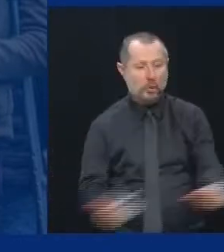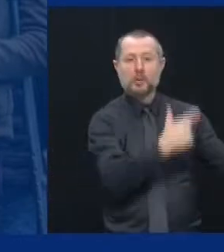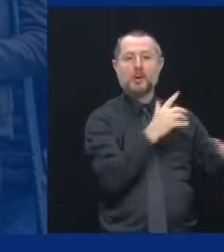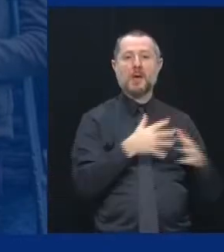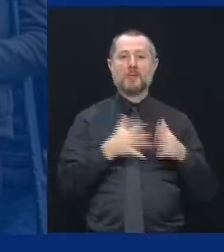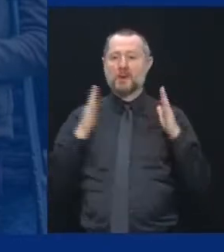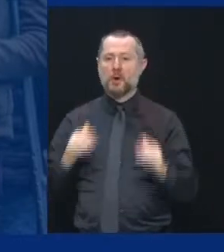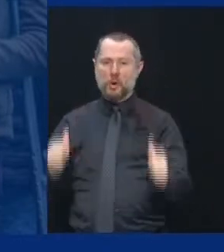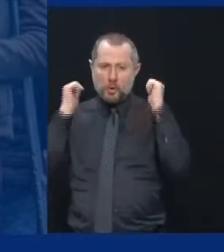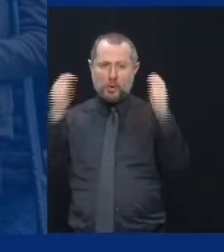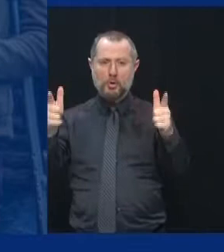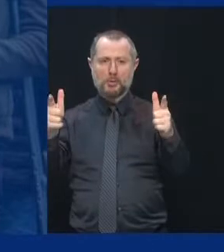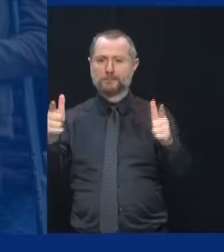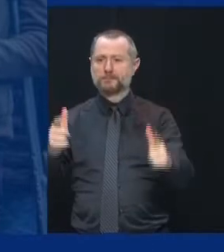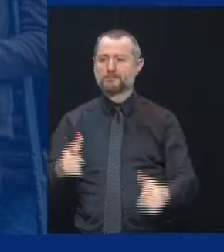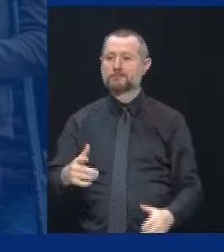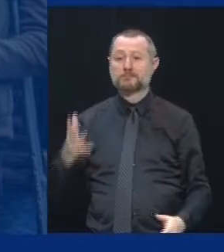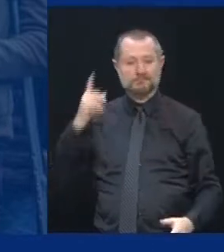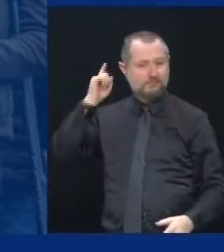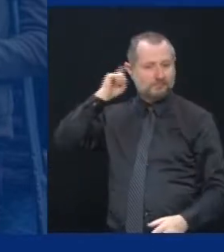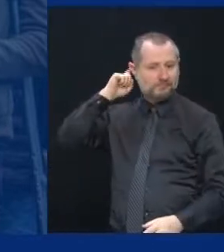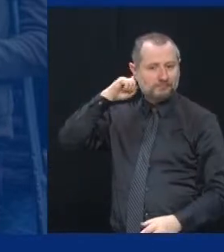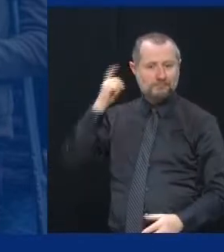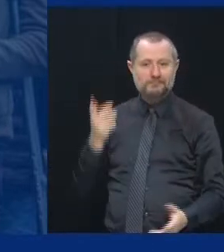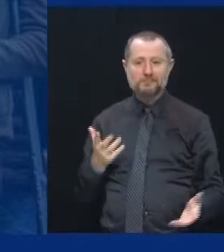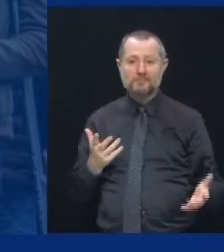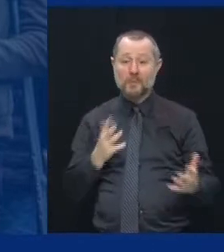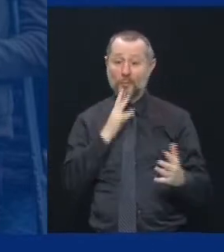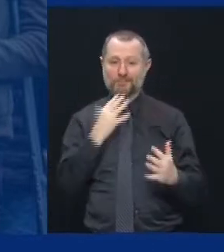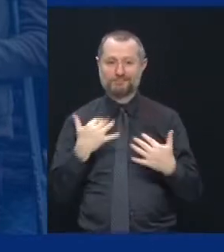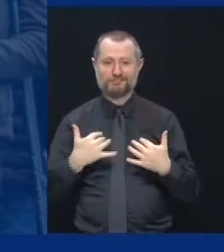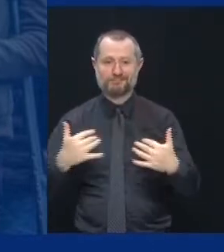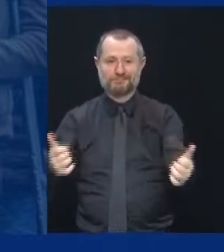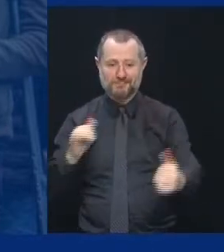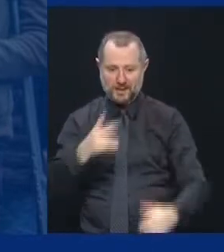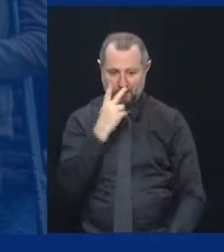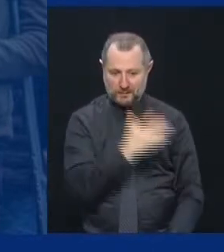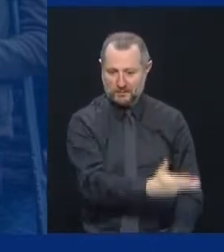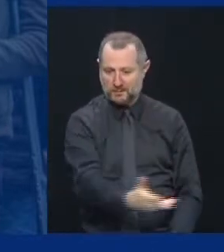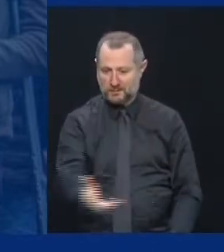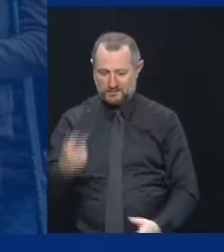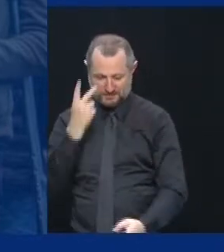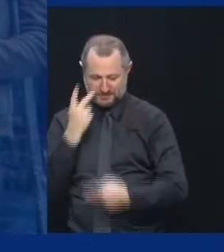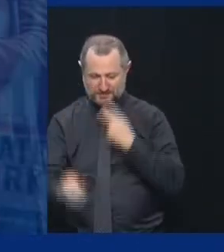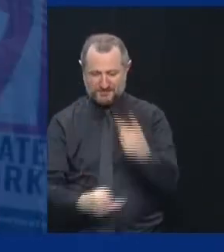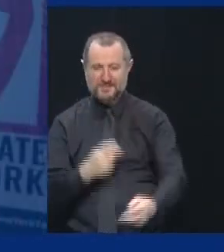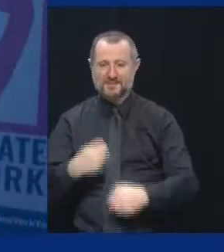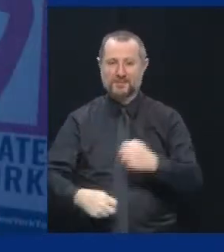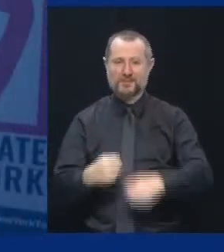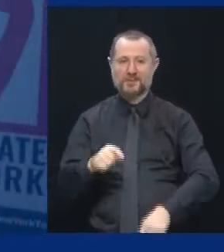SO ANY AMERICAN RESCUE PLAN MUST RESCUE ALL AMERICANS AND MUST START WITH AN AWARENESS OF THE